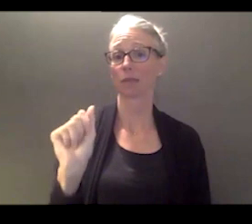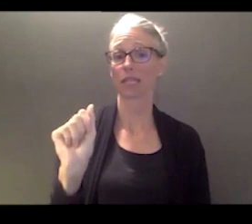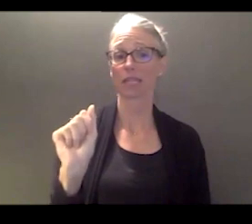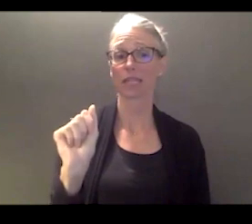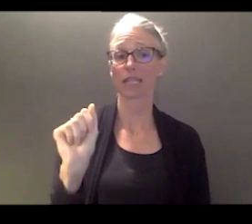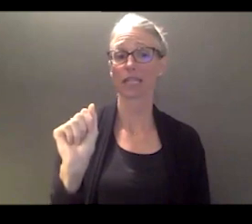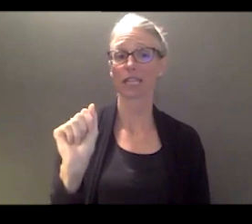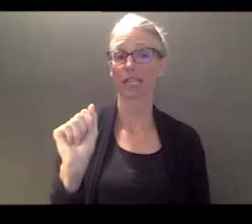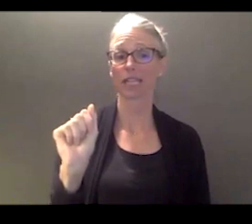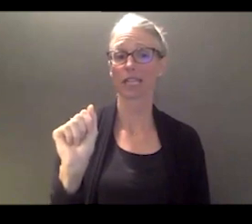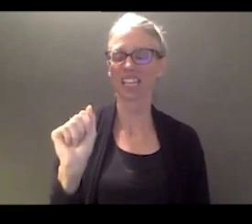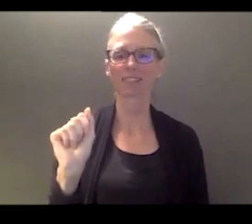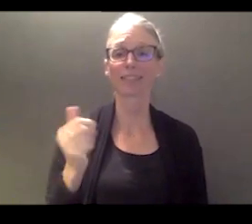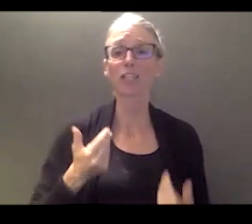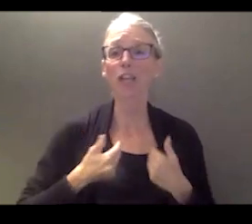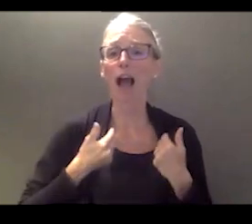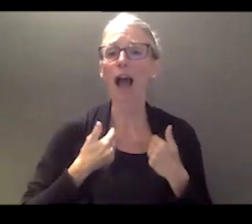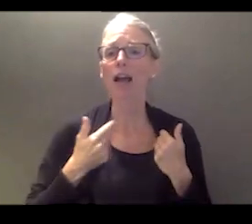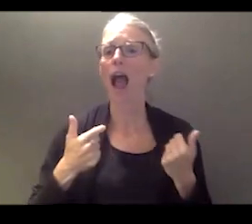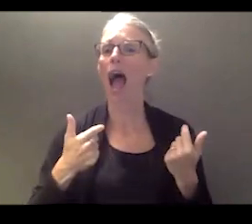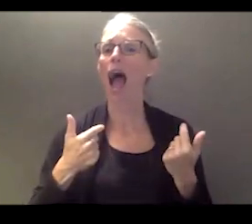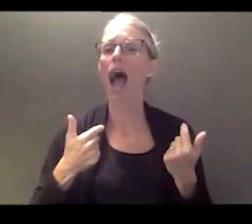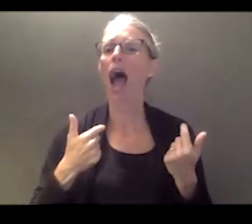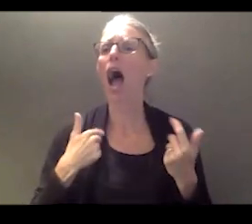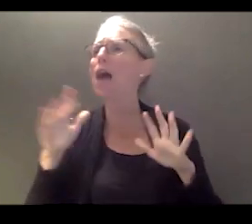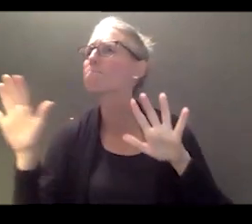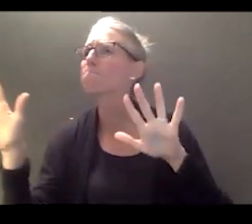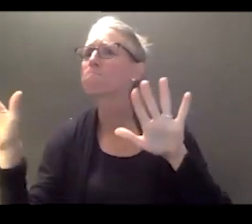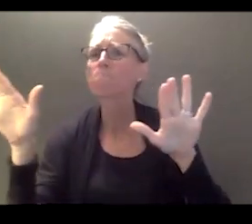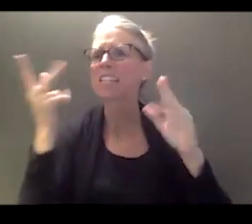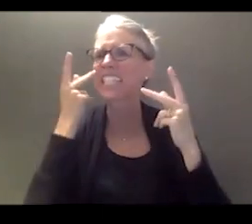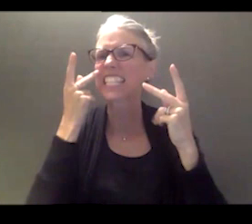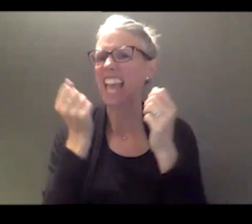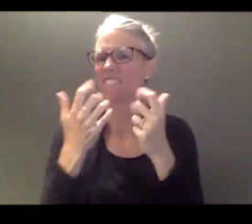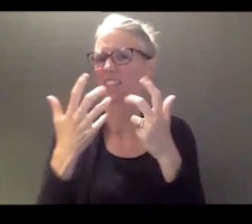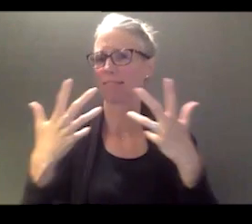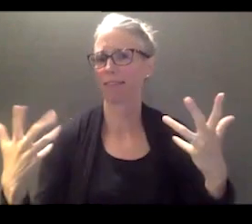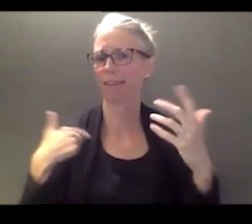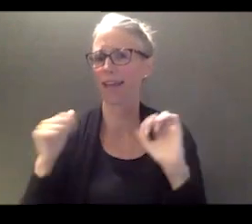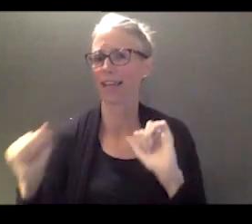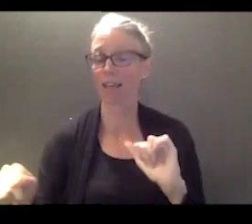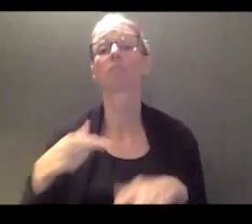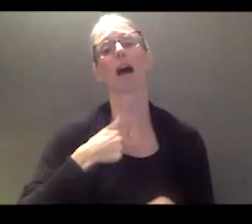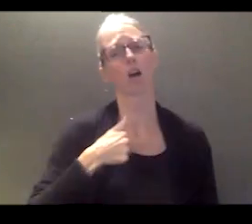Check out all the different areas that I came from. Maybe to add that to that I came from a small town on Bank for Island.